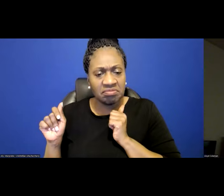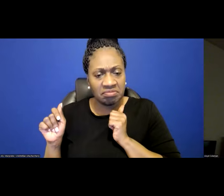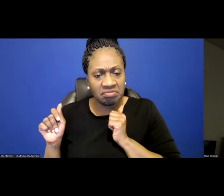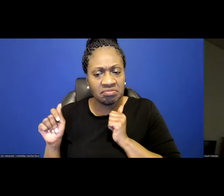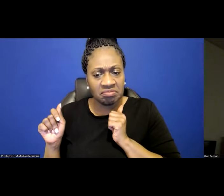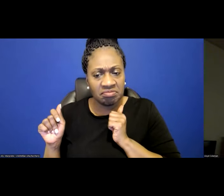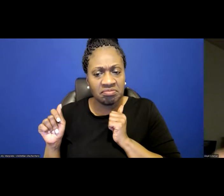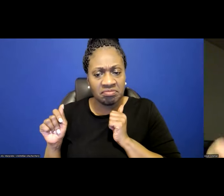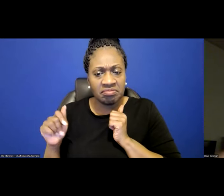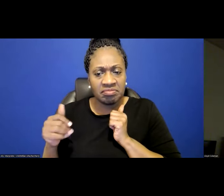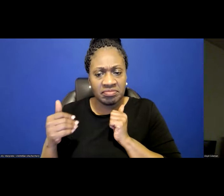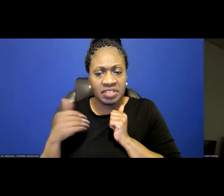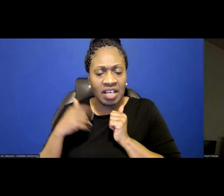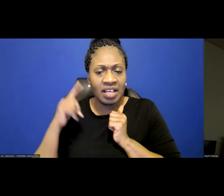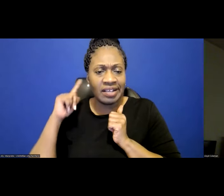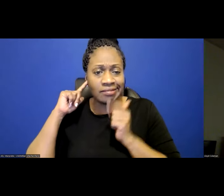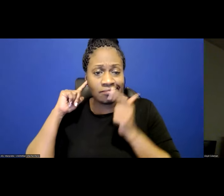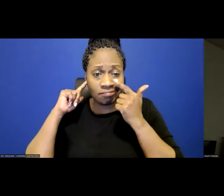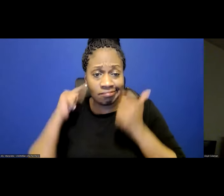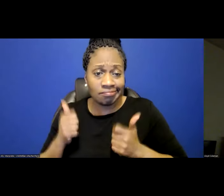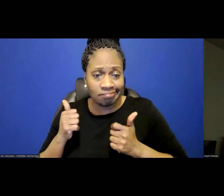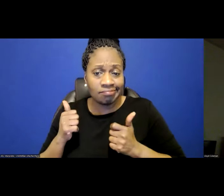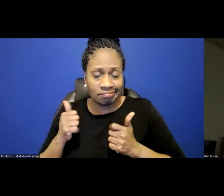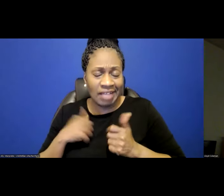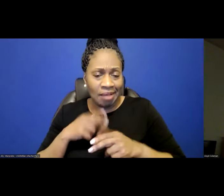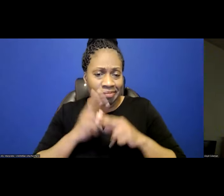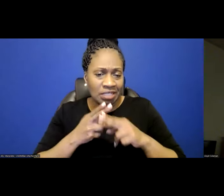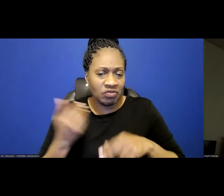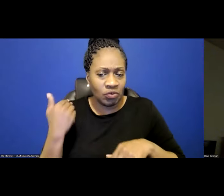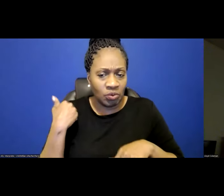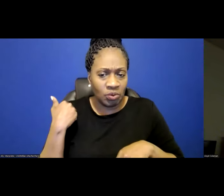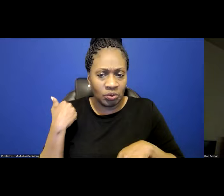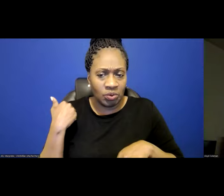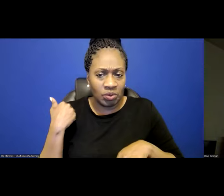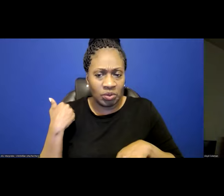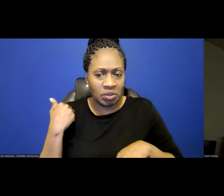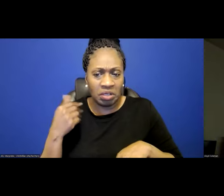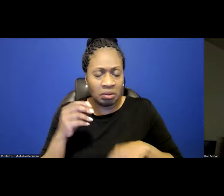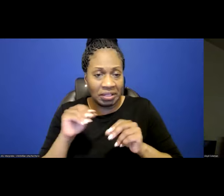I have a hearing impairment and a vision impairment, as I mentioned, but neither of them are particularly visible.